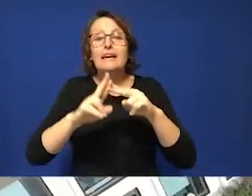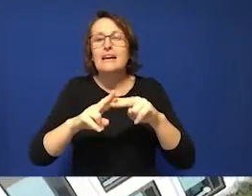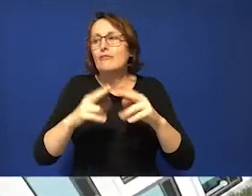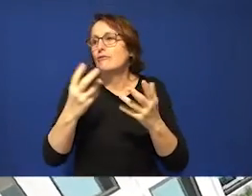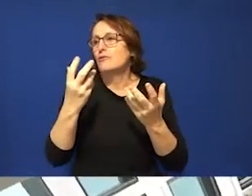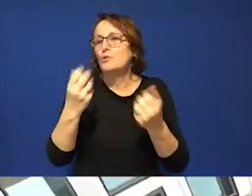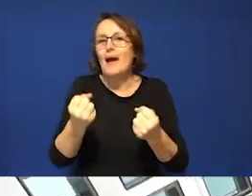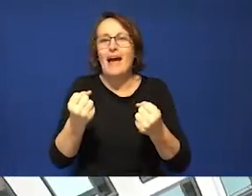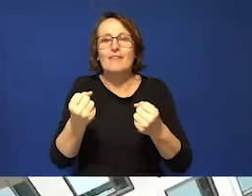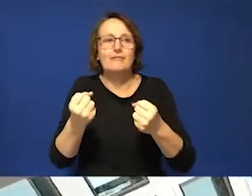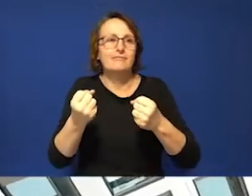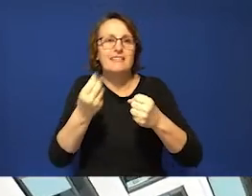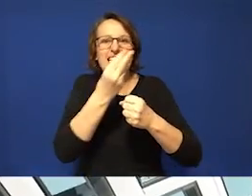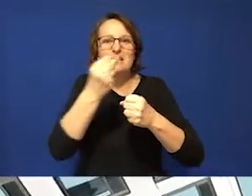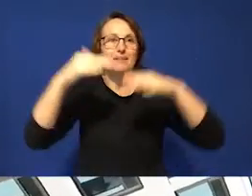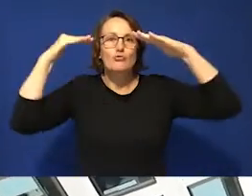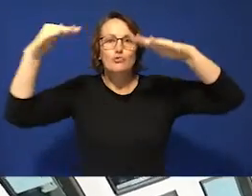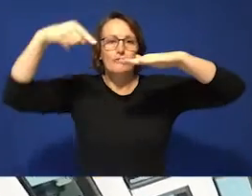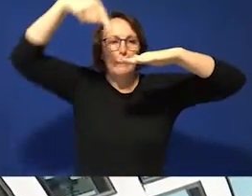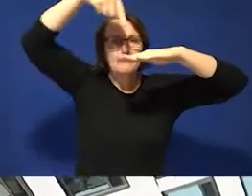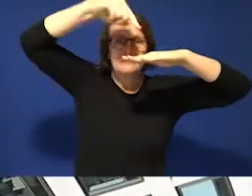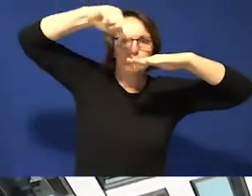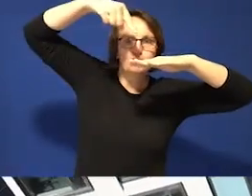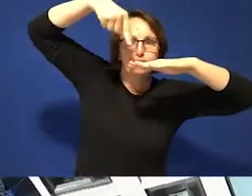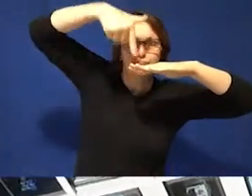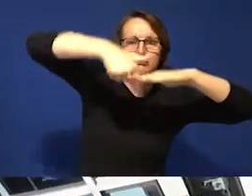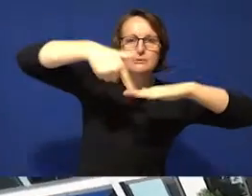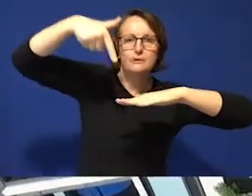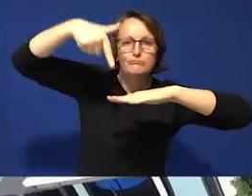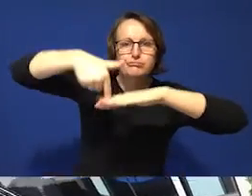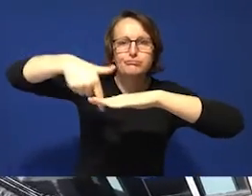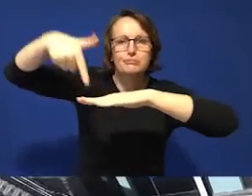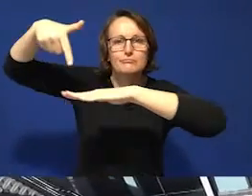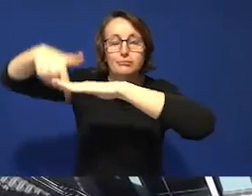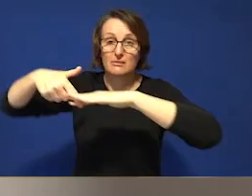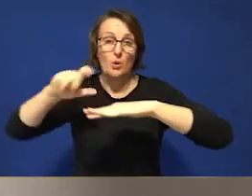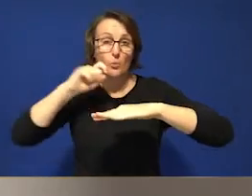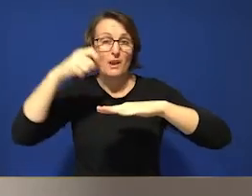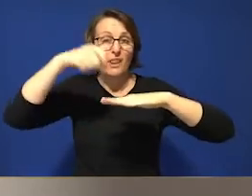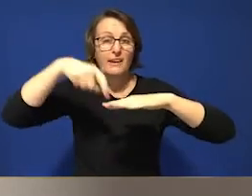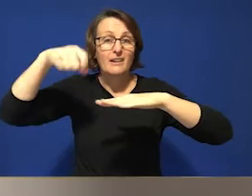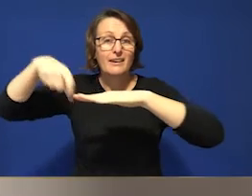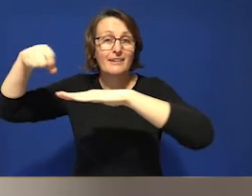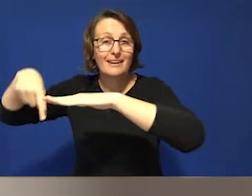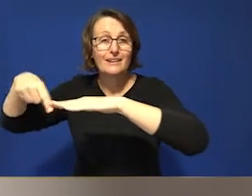through the structure, then that's gonna leak. So what we have is what we call mano plain roofs, which is the BubbleDeck.